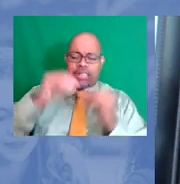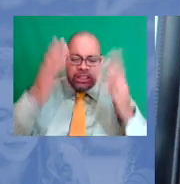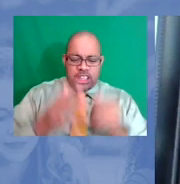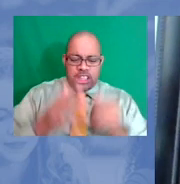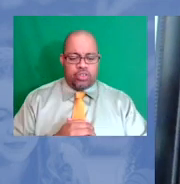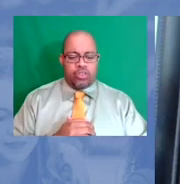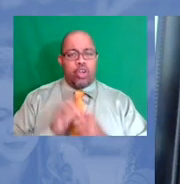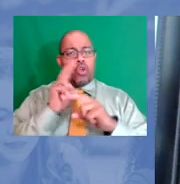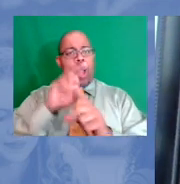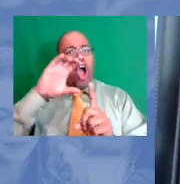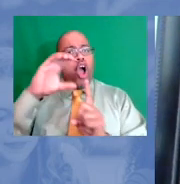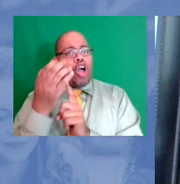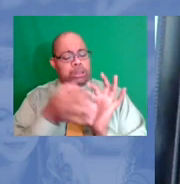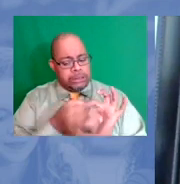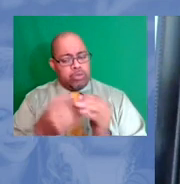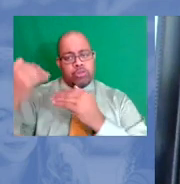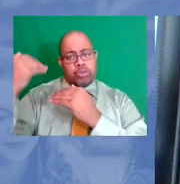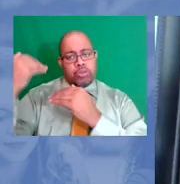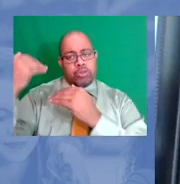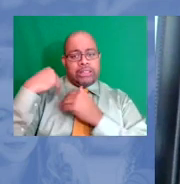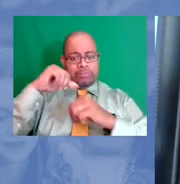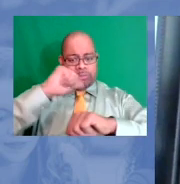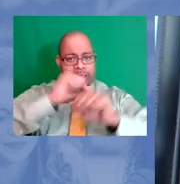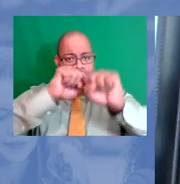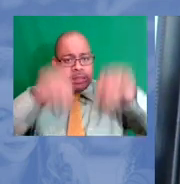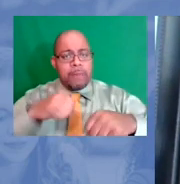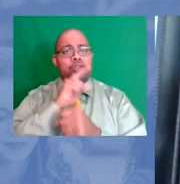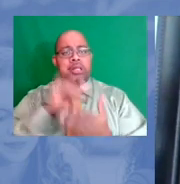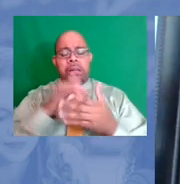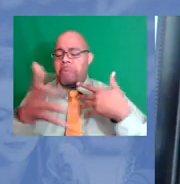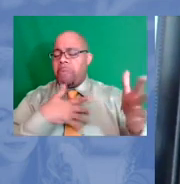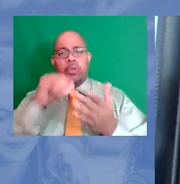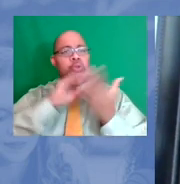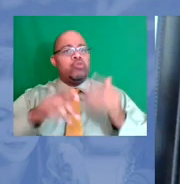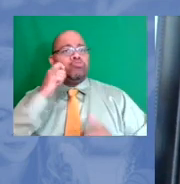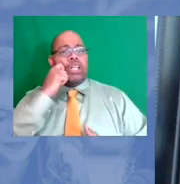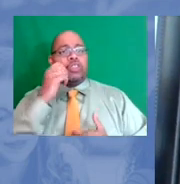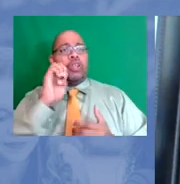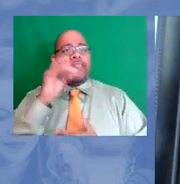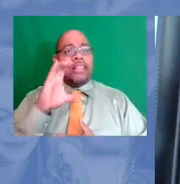PEDAGOGY TO ENSURE THAT REGARDLESS OF OUR STUDENTS' RACIAL, ETHNIC AND CULTURAL BACKGROUNDS